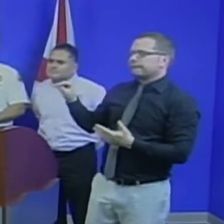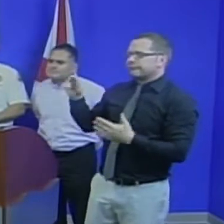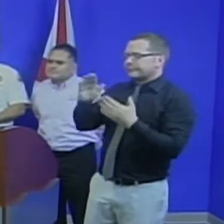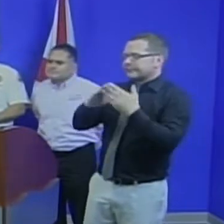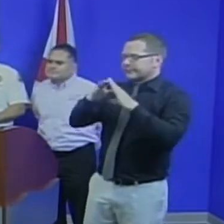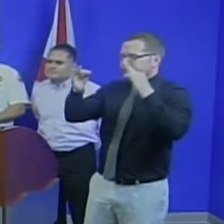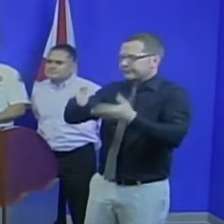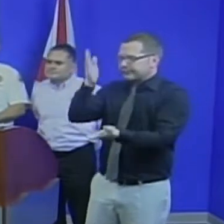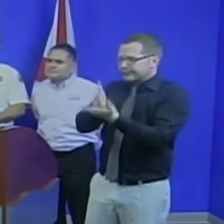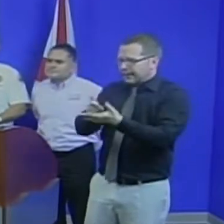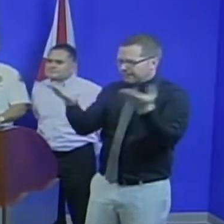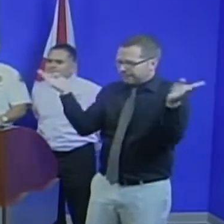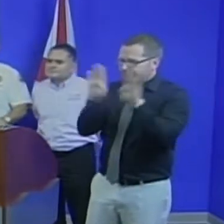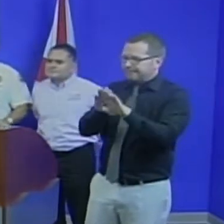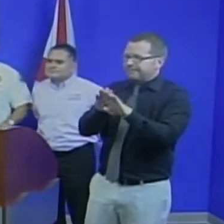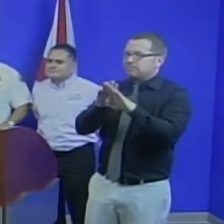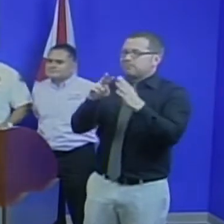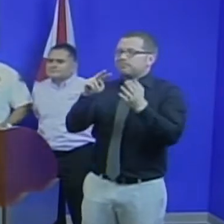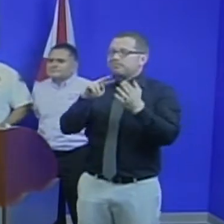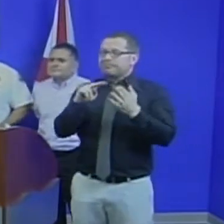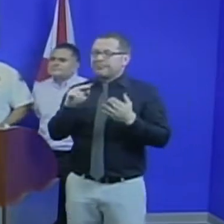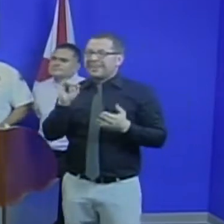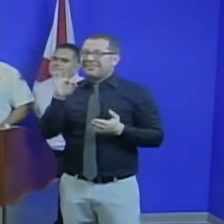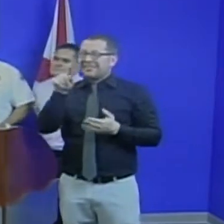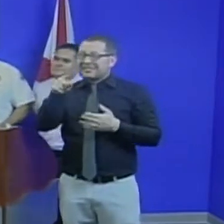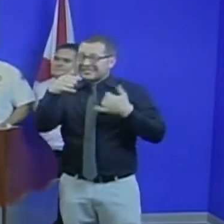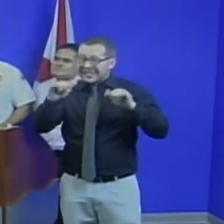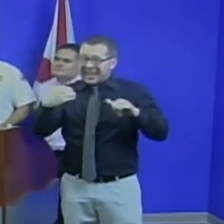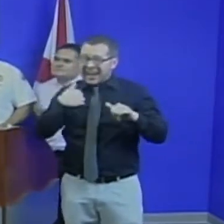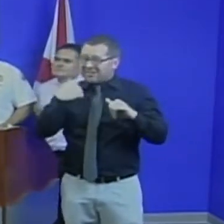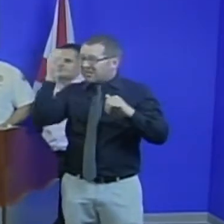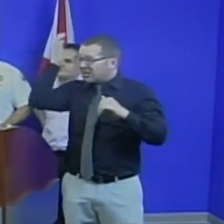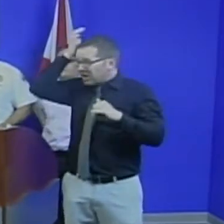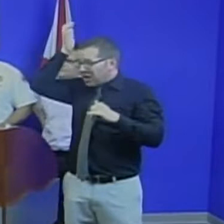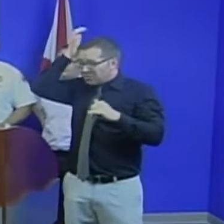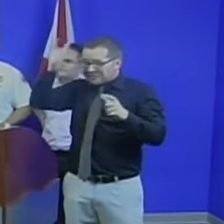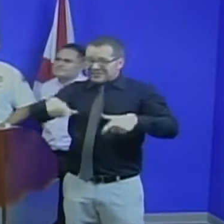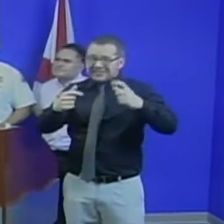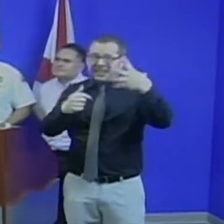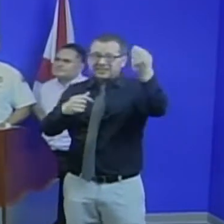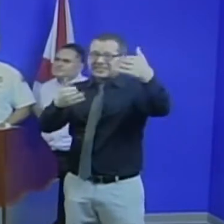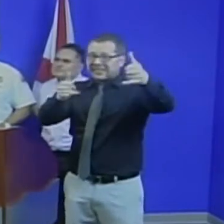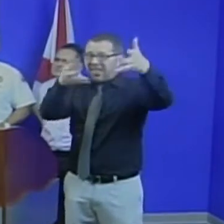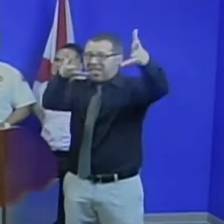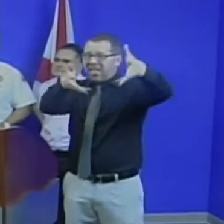BULK TRASH IN FRONT OF YOUR HOME OR NEAR YOUR HOME, PLEASE EITHER SECURE IT OR BRING IT INSIDE